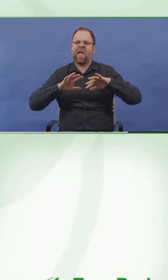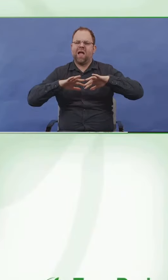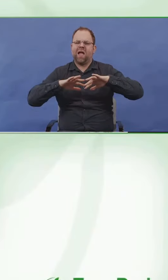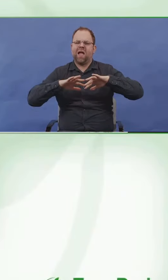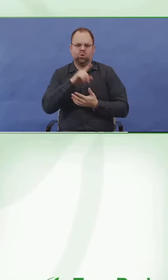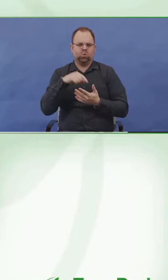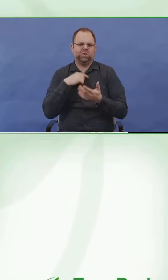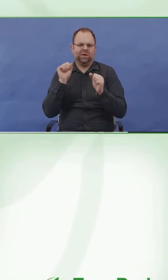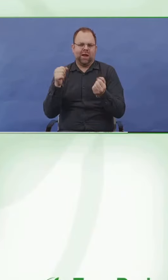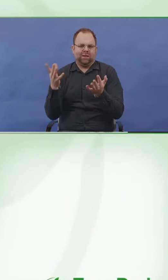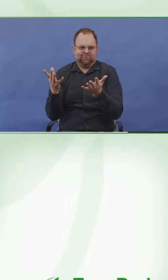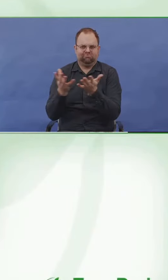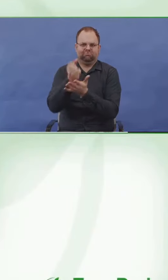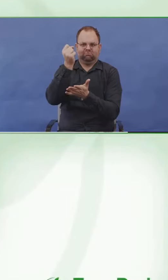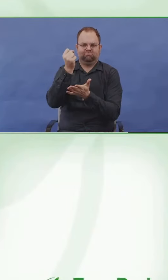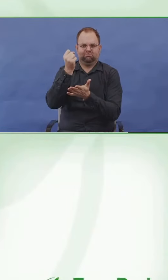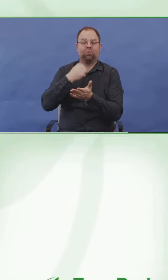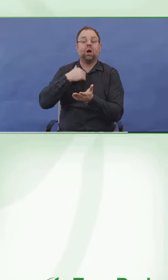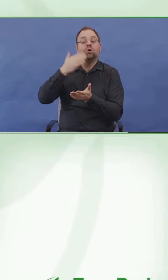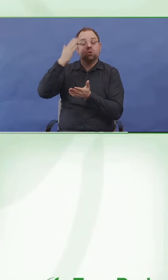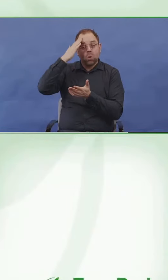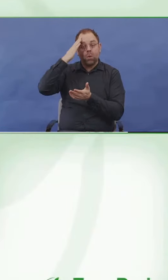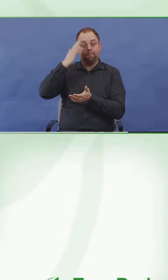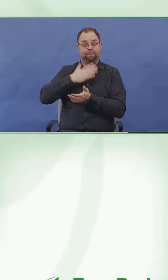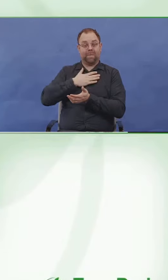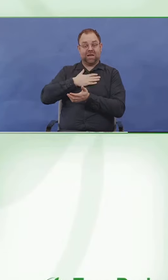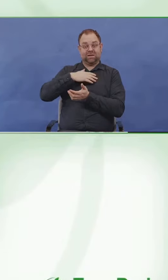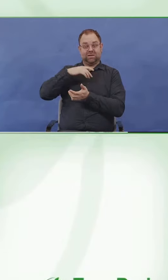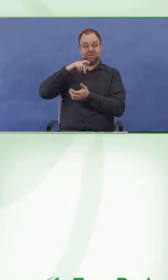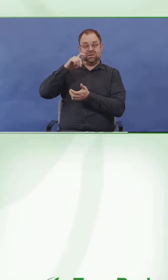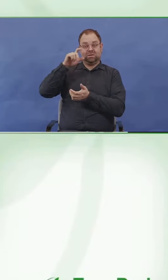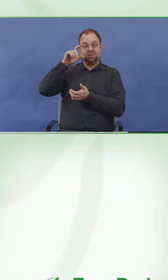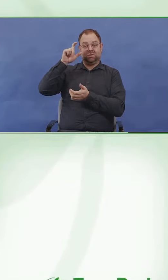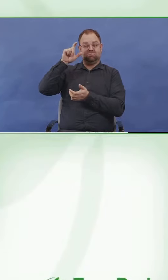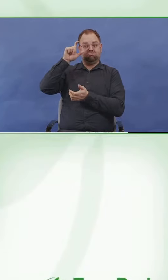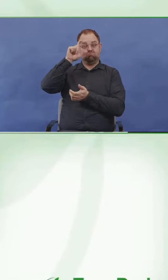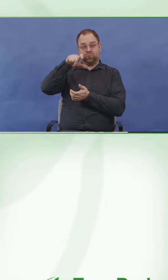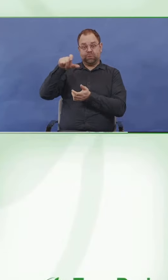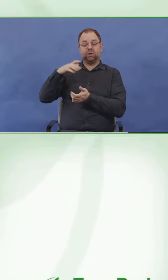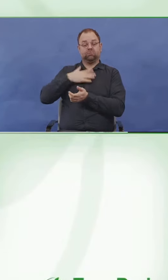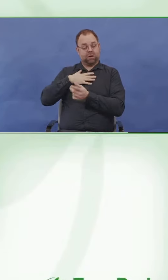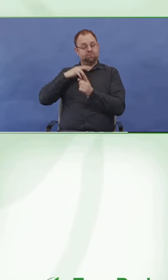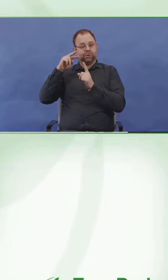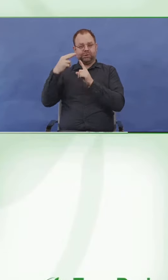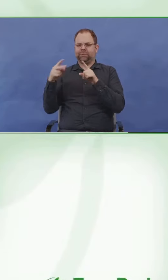The answer also to what Stephan said, no, I don't think we should go by ourselves. We should go together.